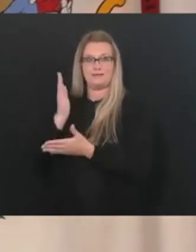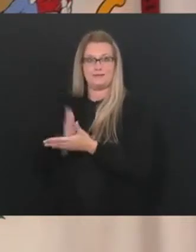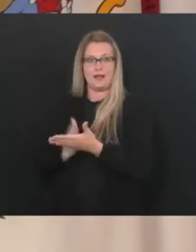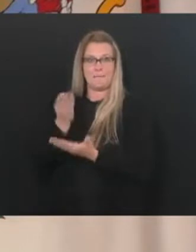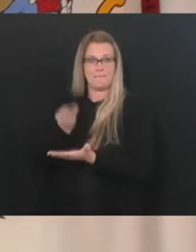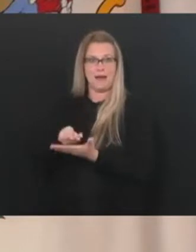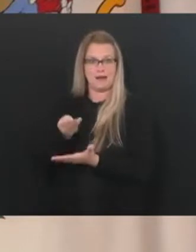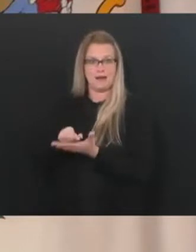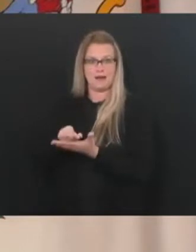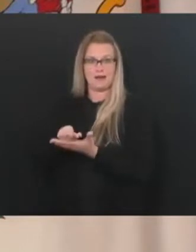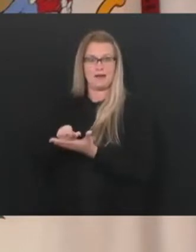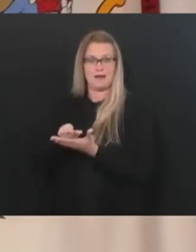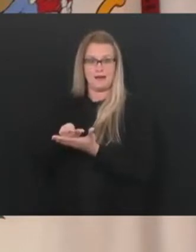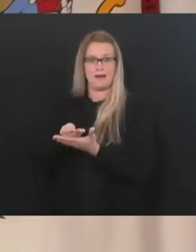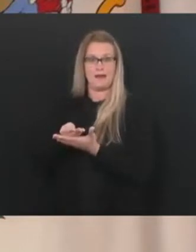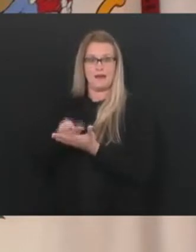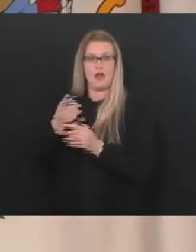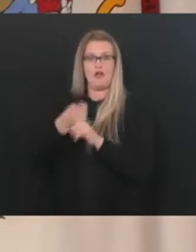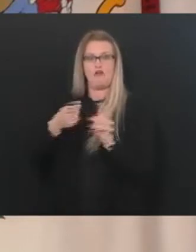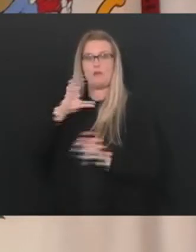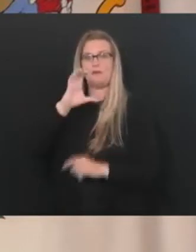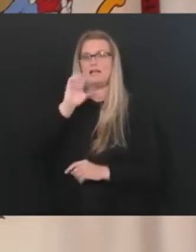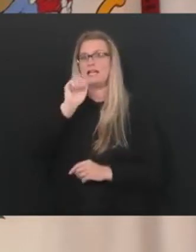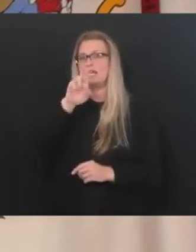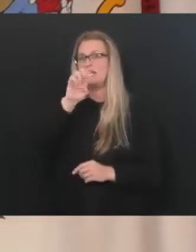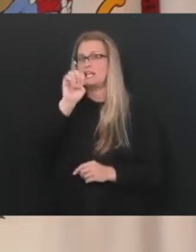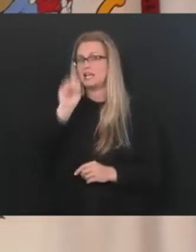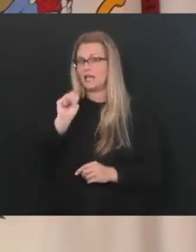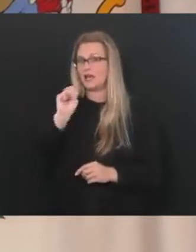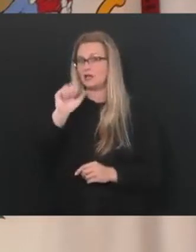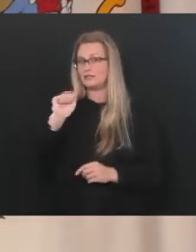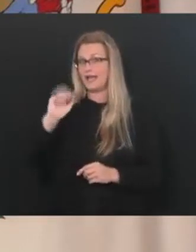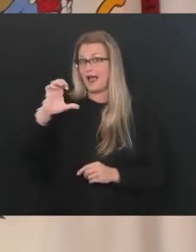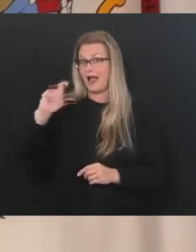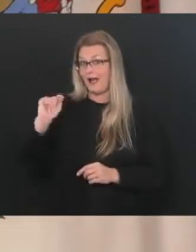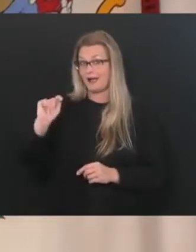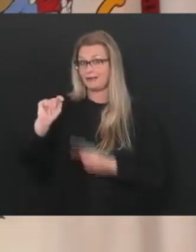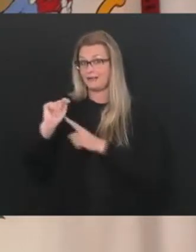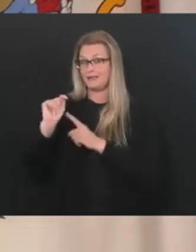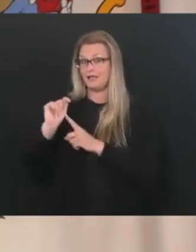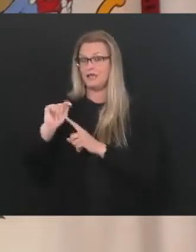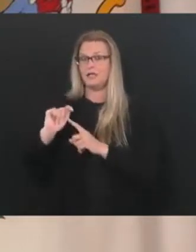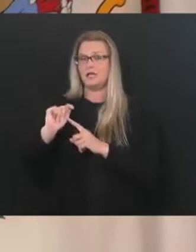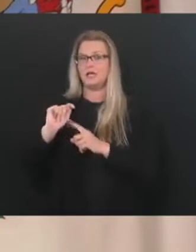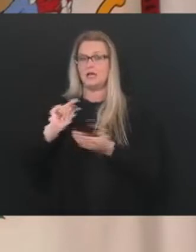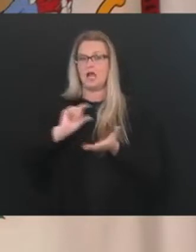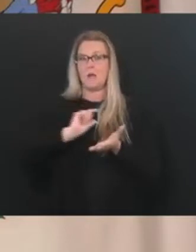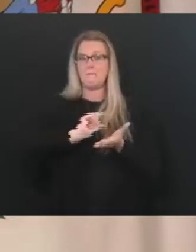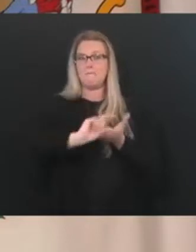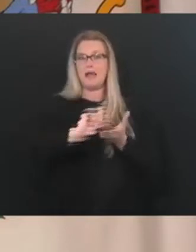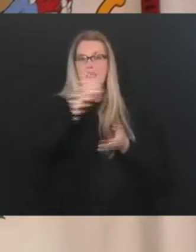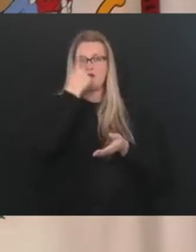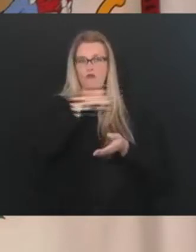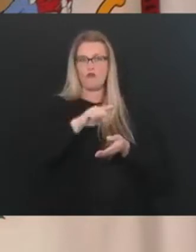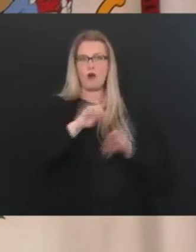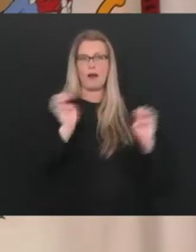BASICALLY I AM SENDING IT OUT TODAY REQUESTING THAT SOME OF